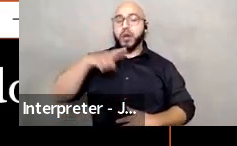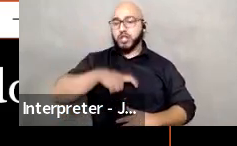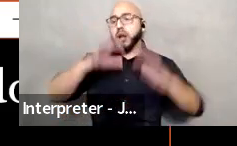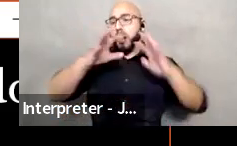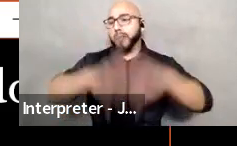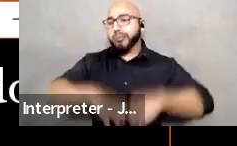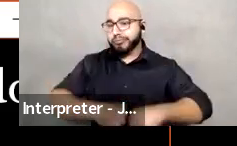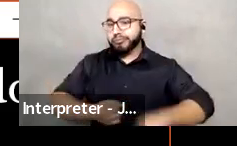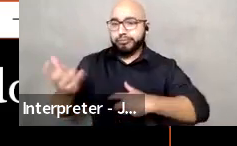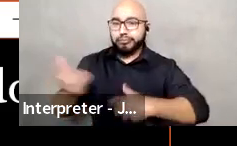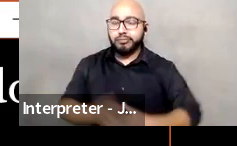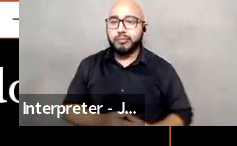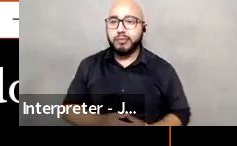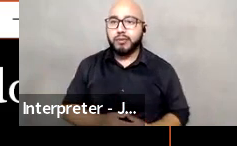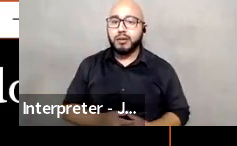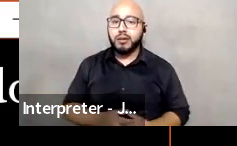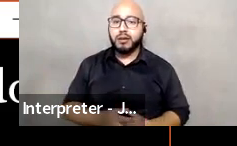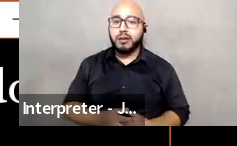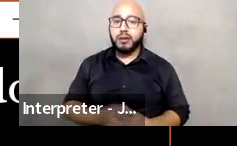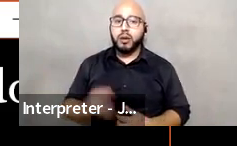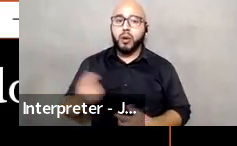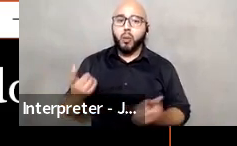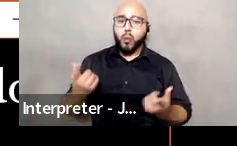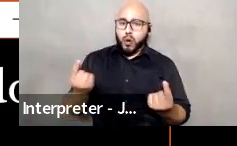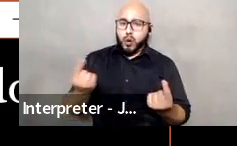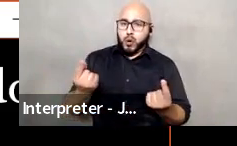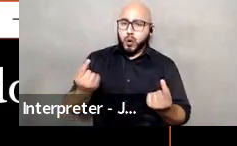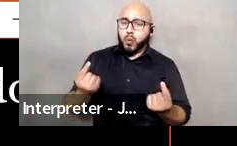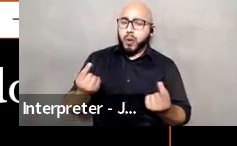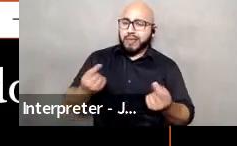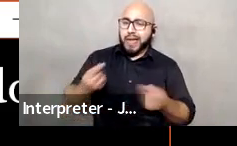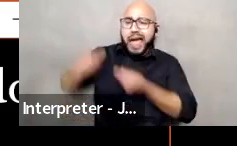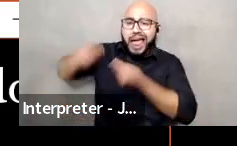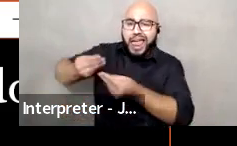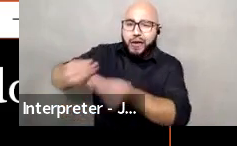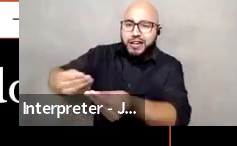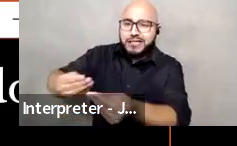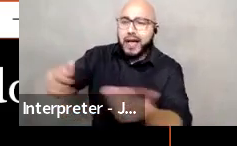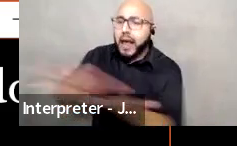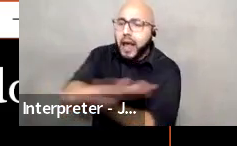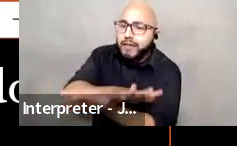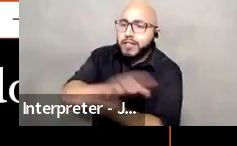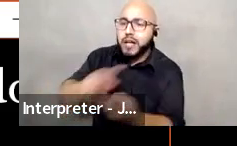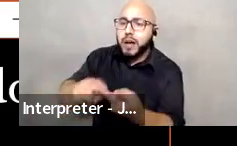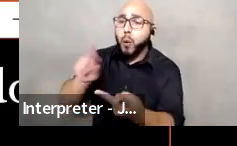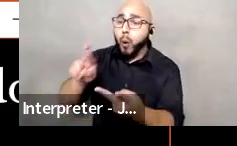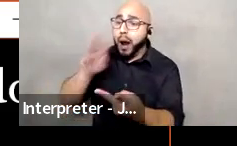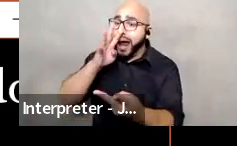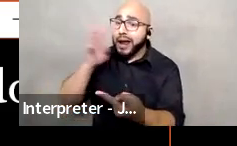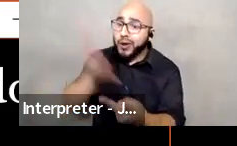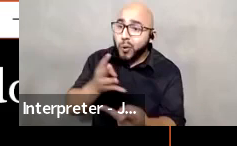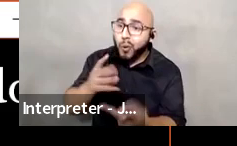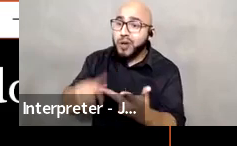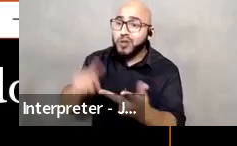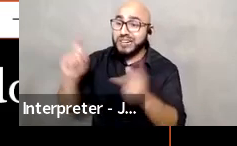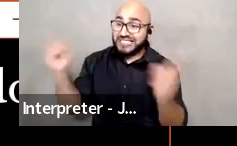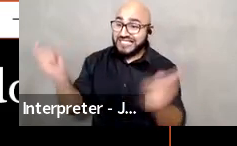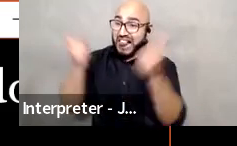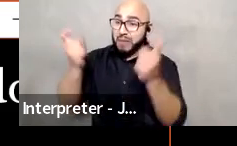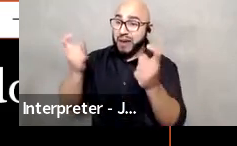With a heritage that covers up or ignores. Or even. Celebrates a history of racism? I say we remove them.